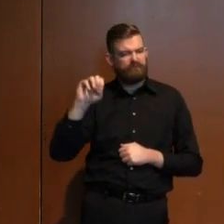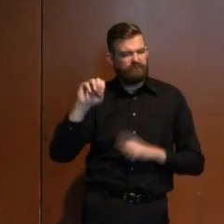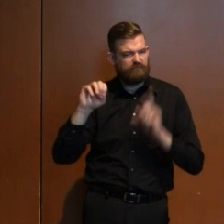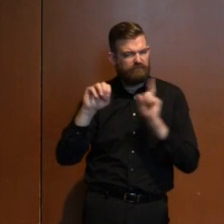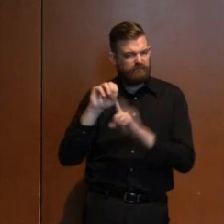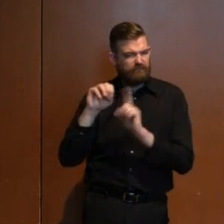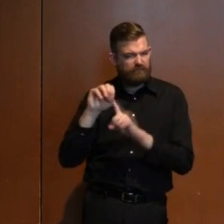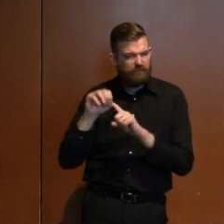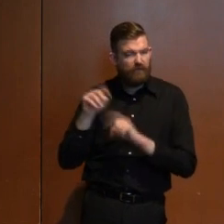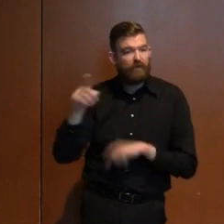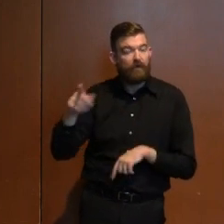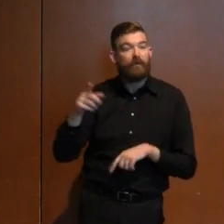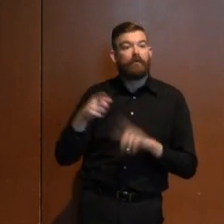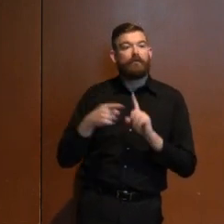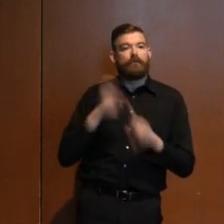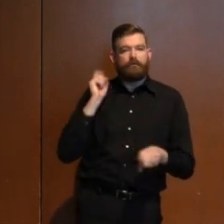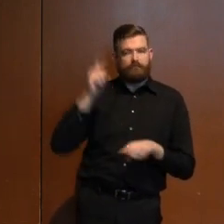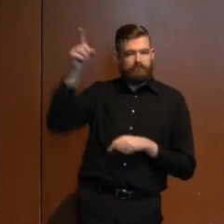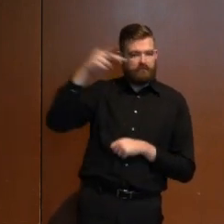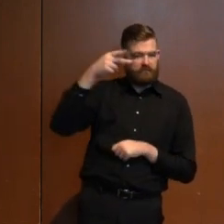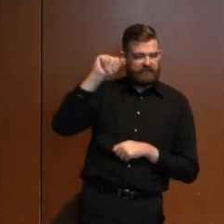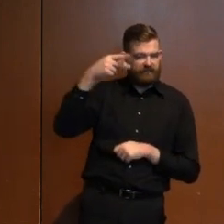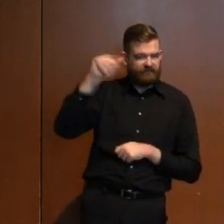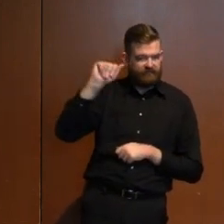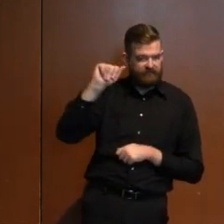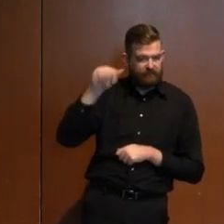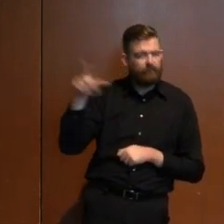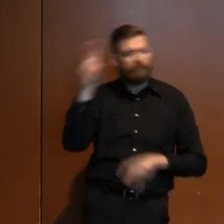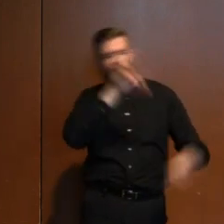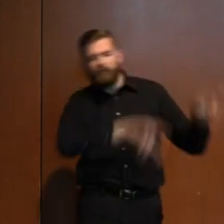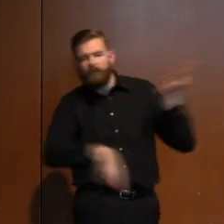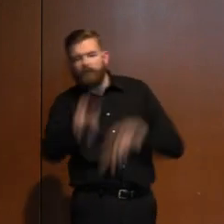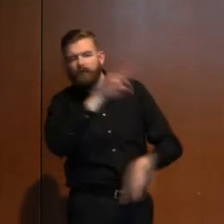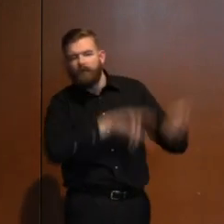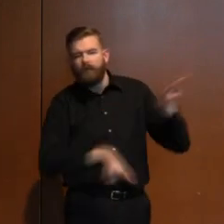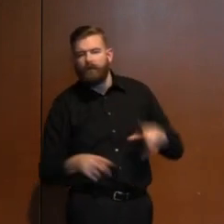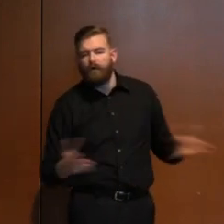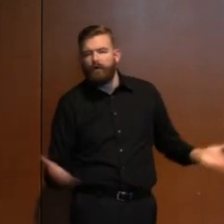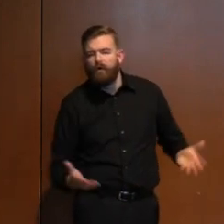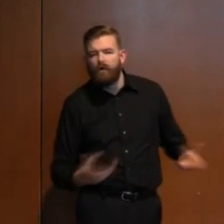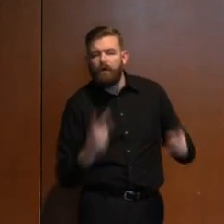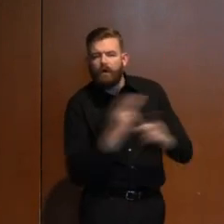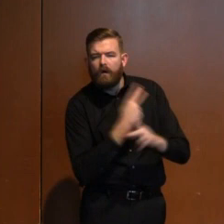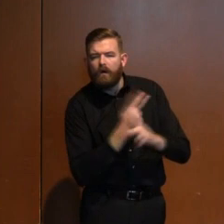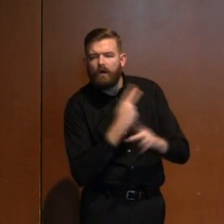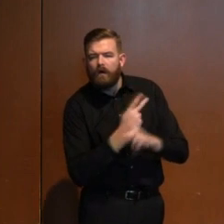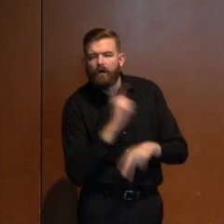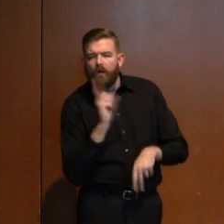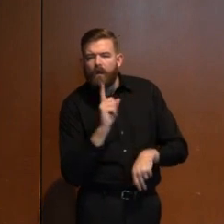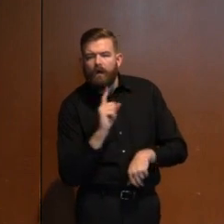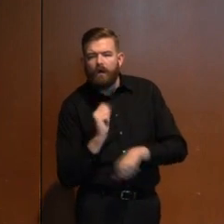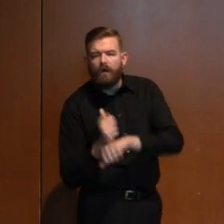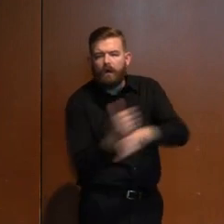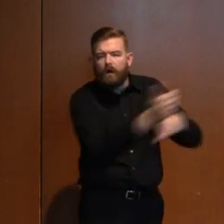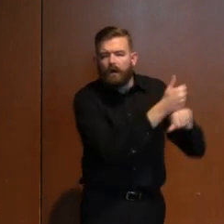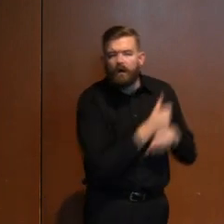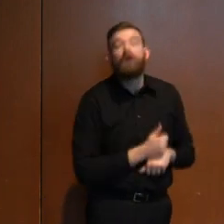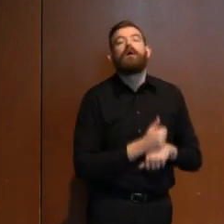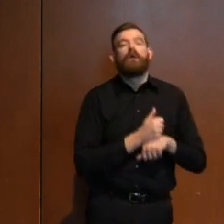THE LEAD OUT OF PHILADELPHIA DISTRICT WHO OVERSEES THAT TO MAKE SURE THAT DESIGN LAY OUT